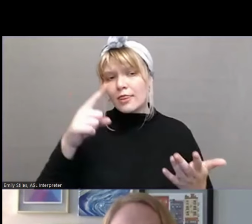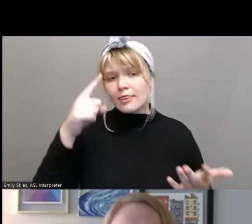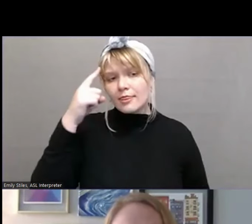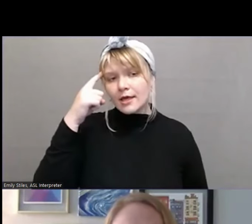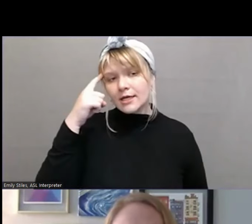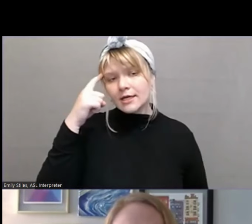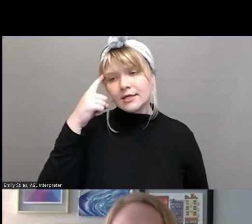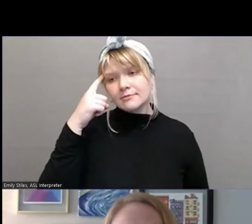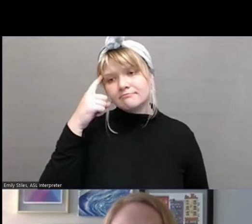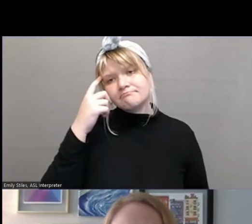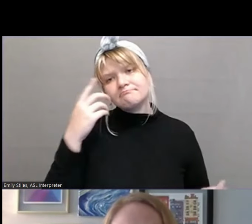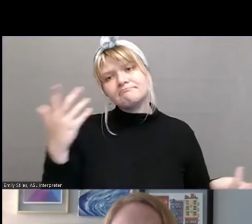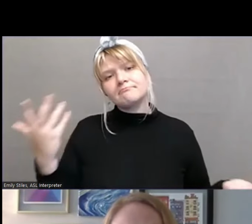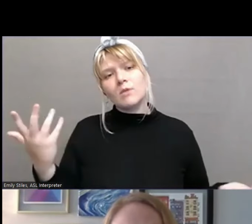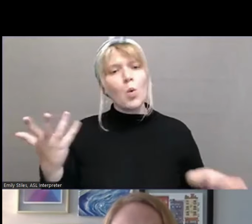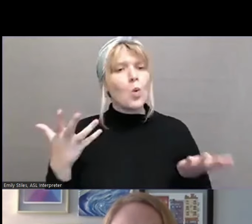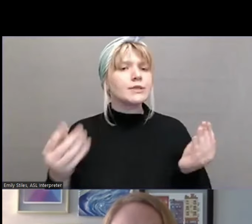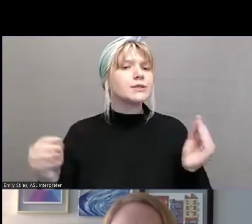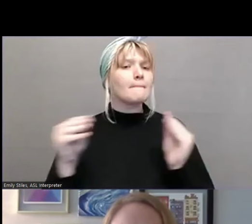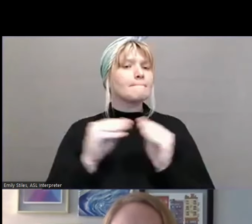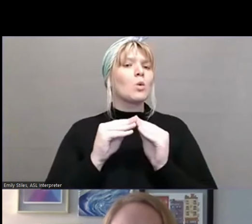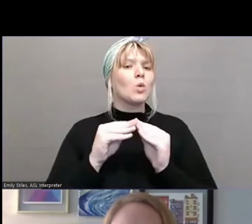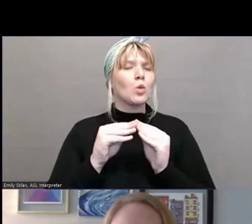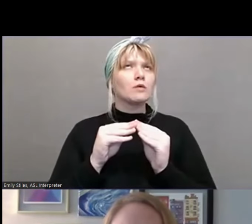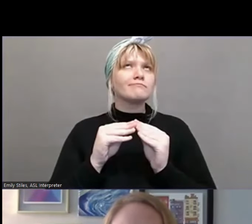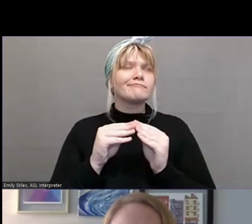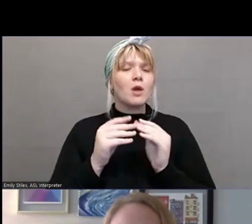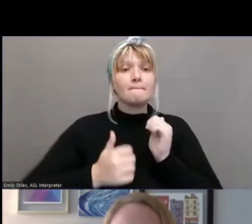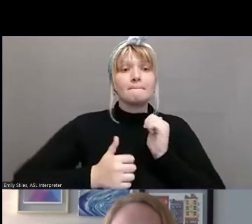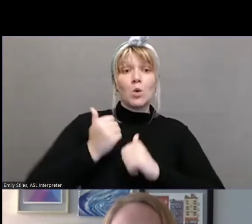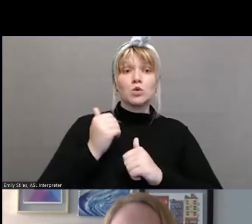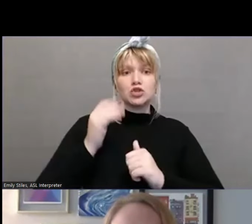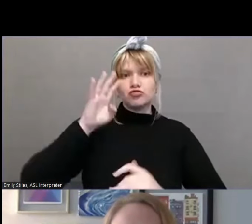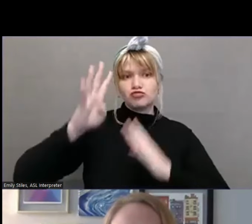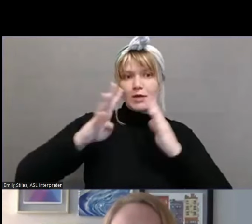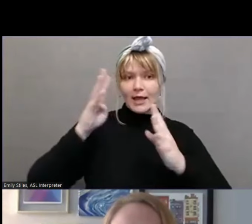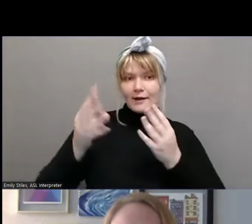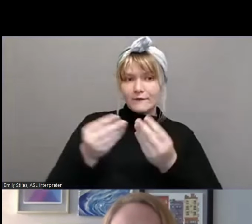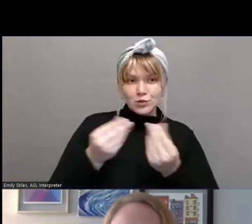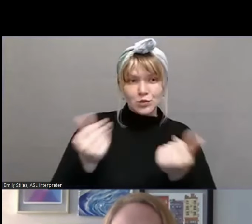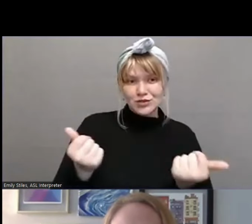What is the most creative solution—I guess, Melinda, this is for you.